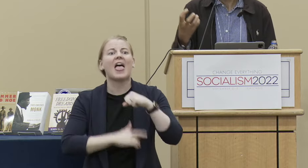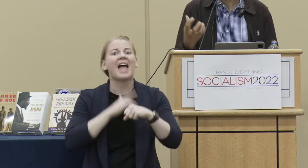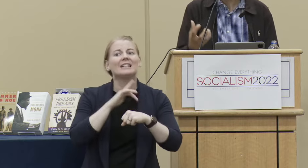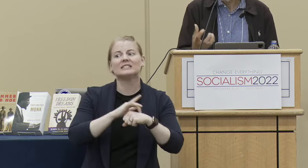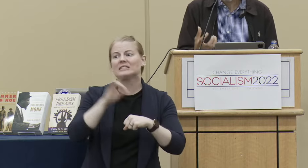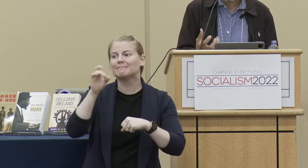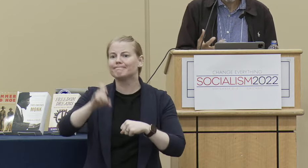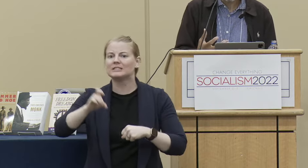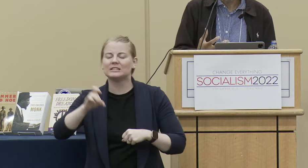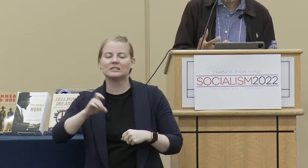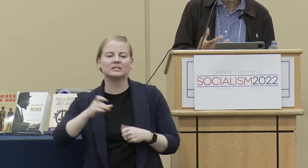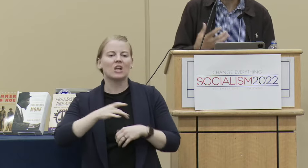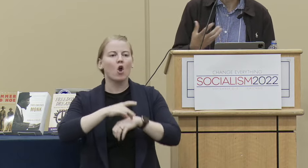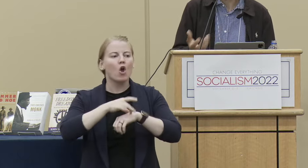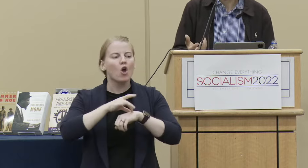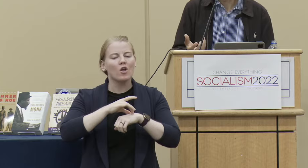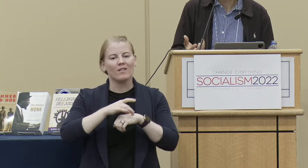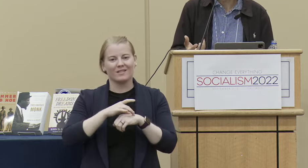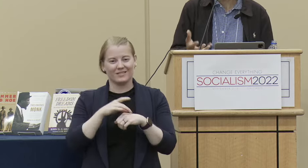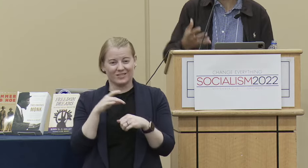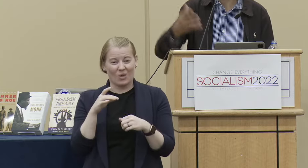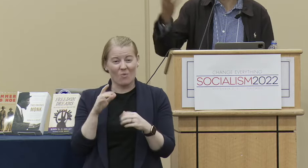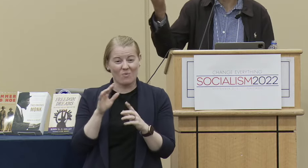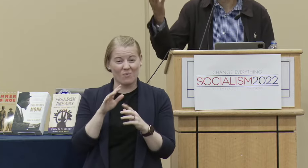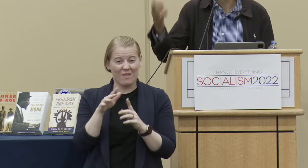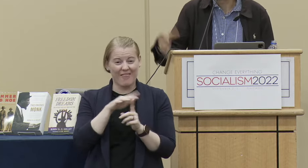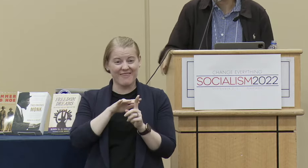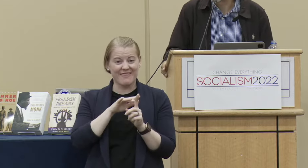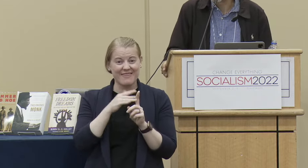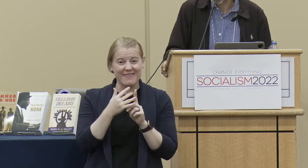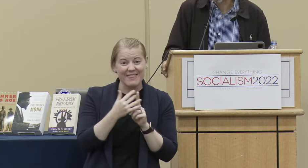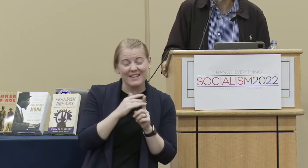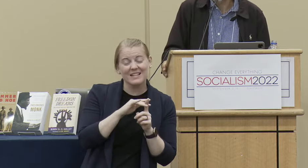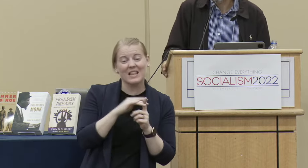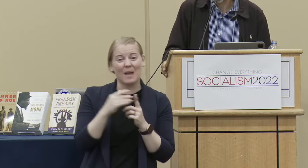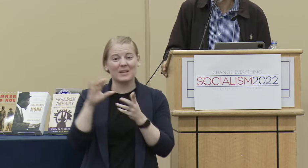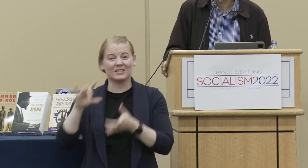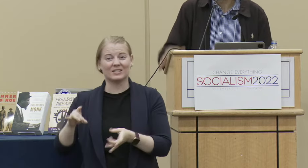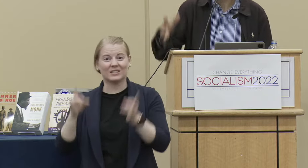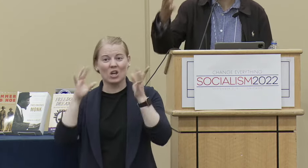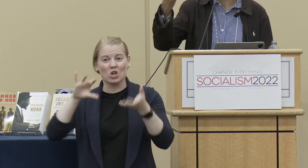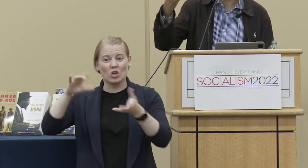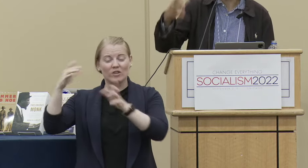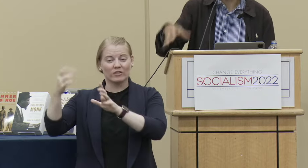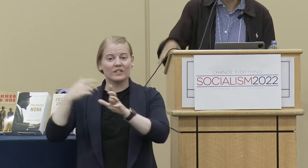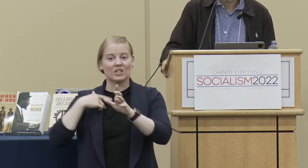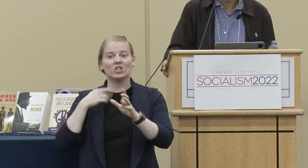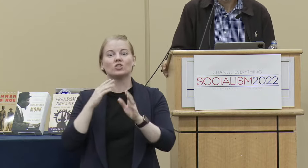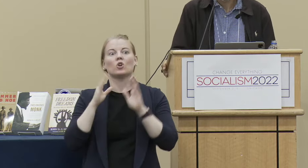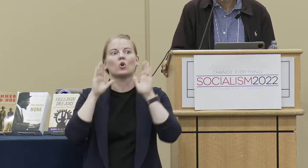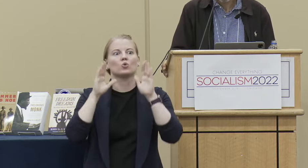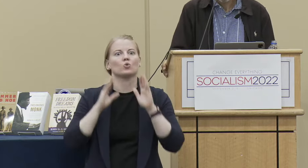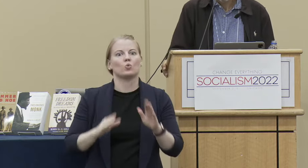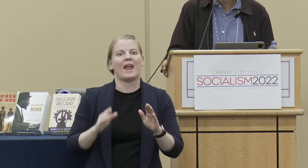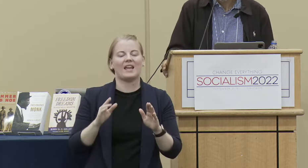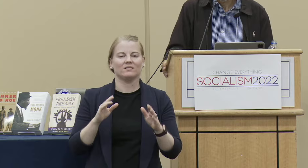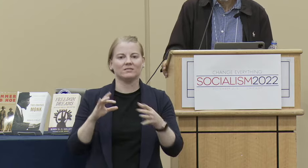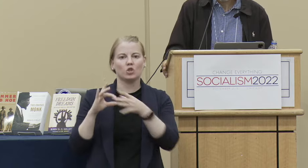is -- and we've all made this argument -- we have to save the planet, climate catastrophe is the great unifier. Just like